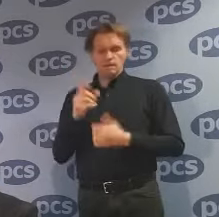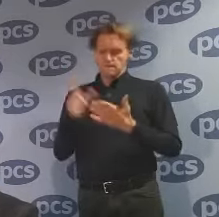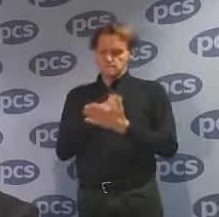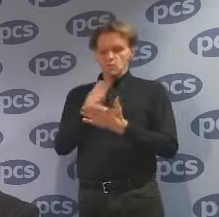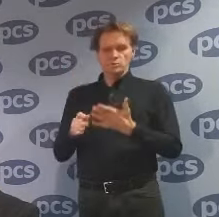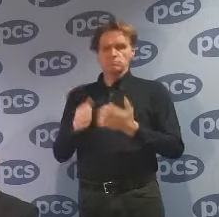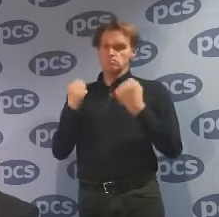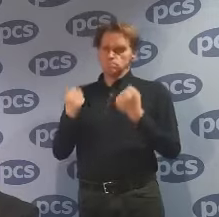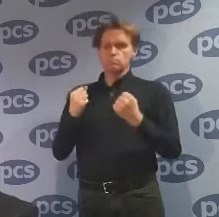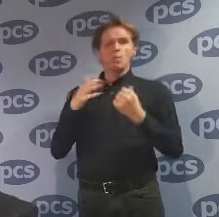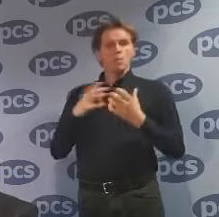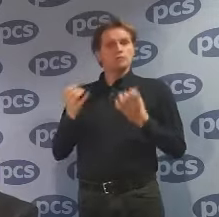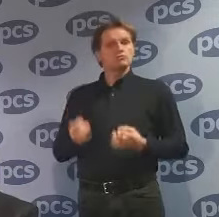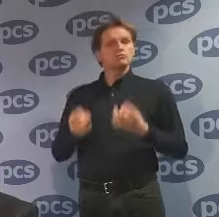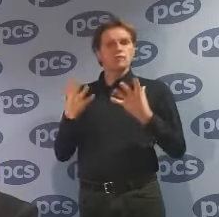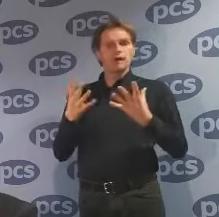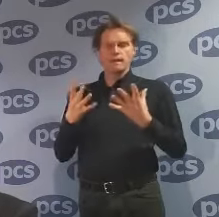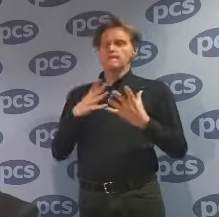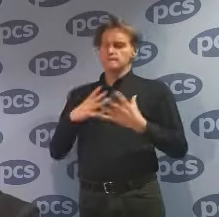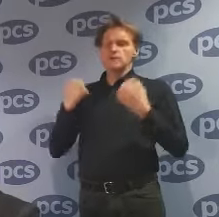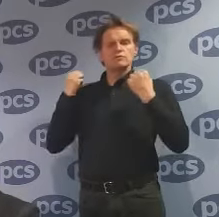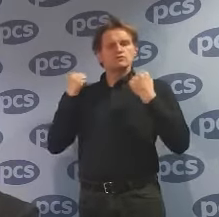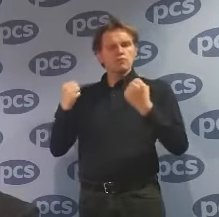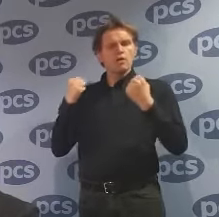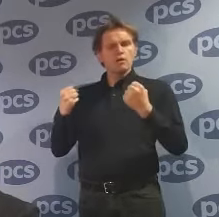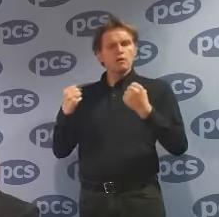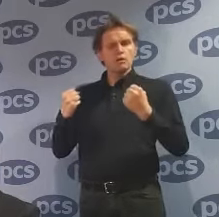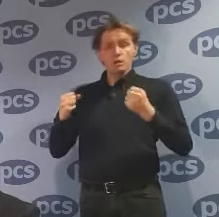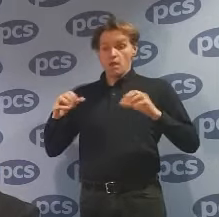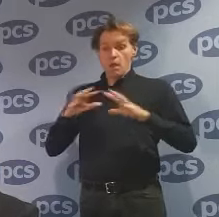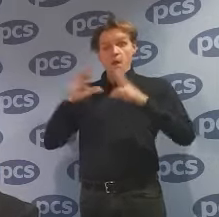strike today over 10,000 driving tests that were due to take place have had to